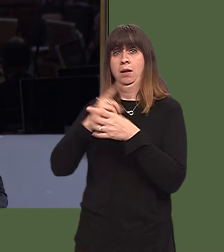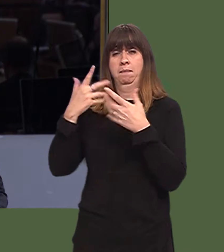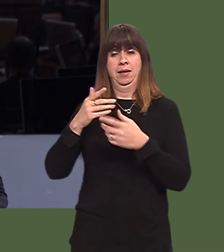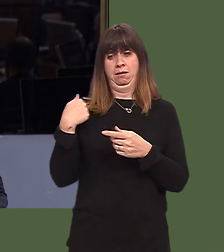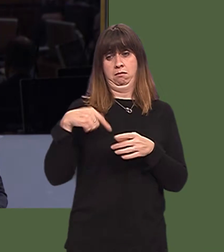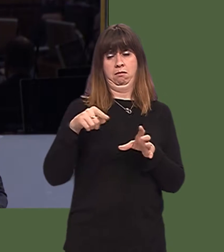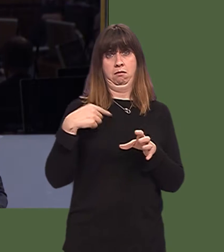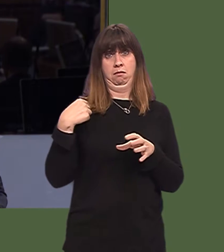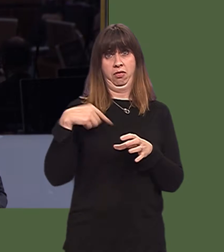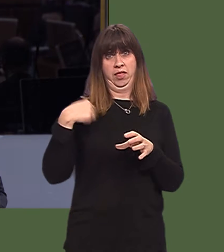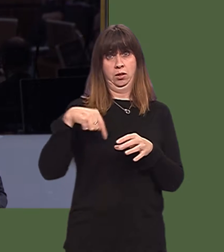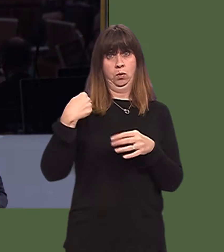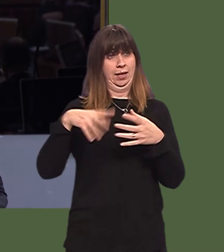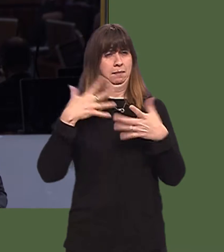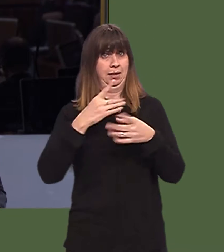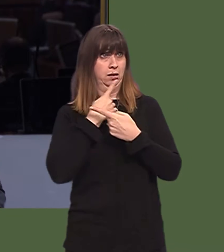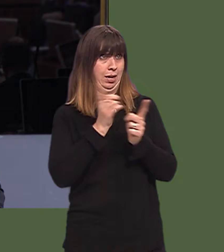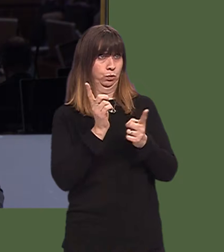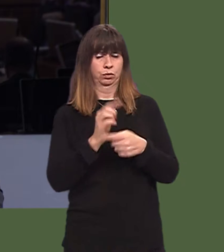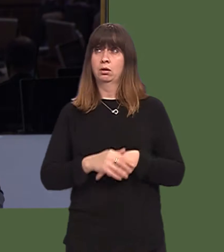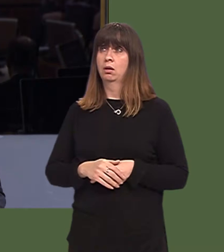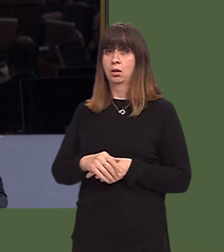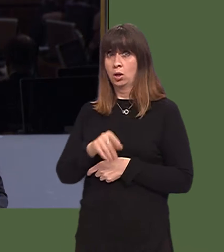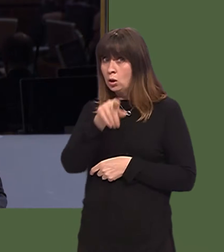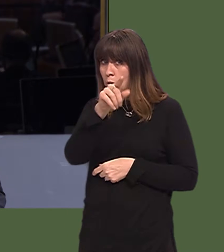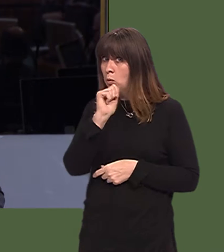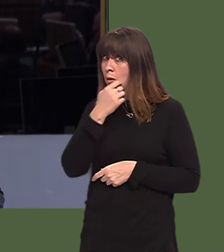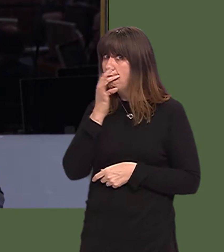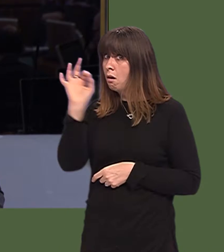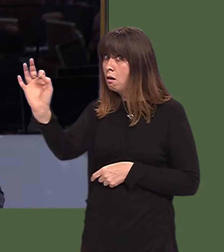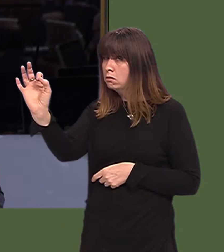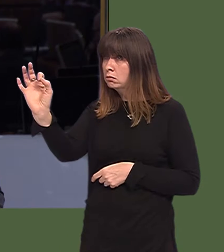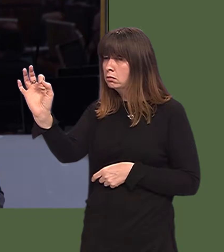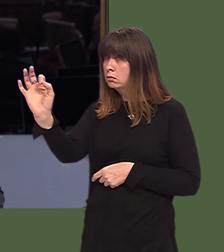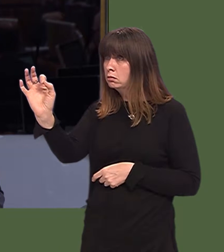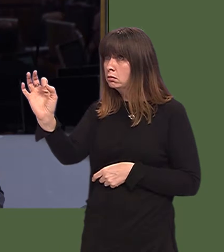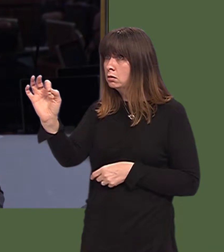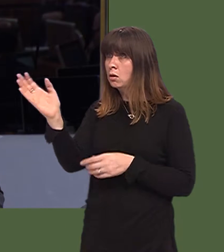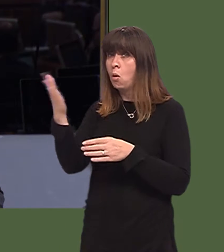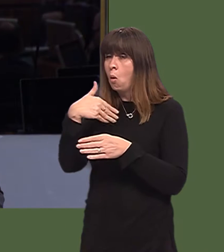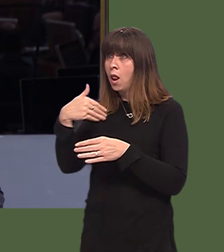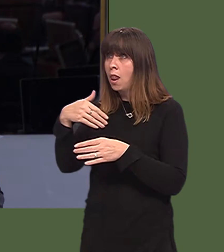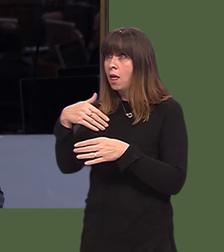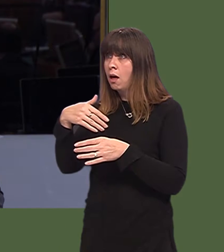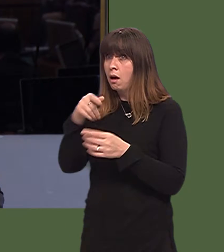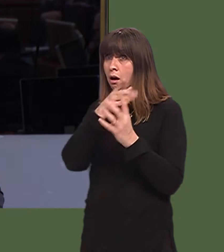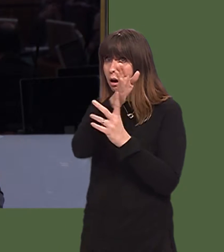earlier this week, will he ask that all of those levers will be available for us to ensure